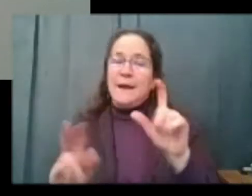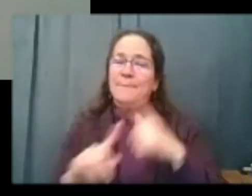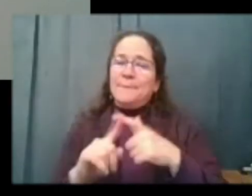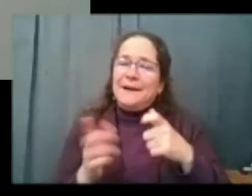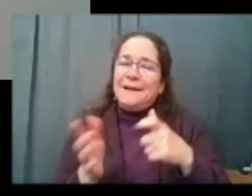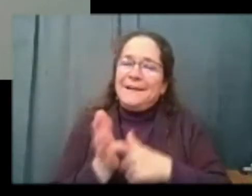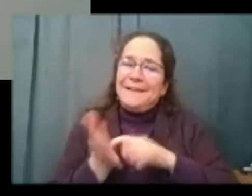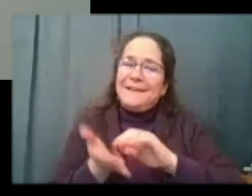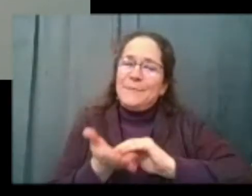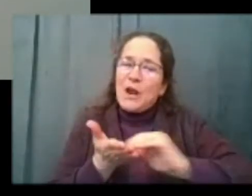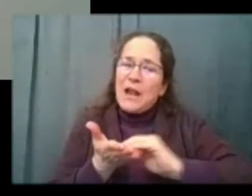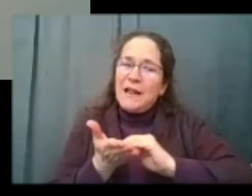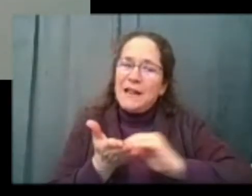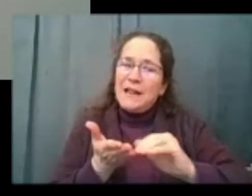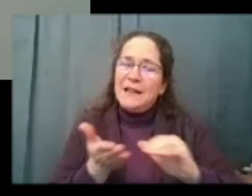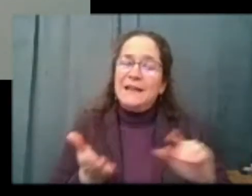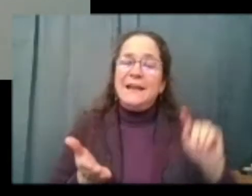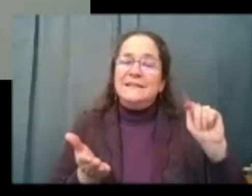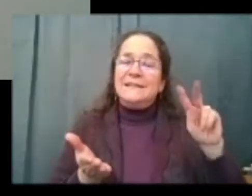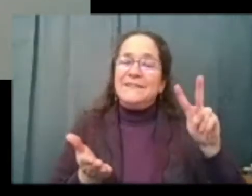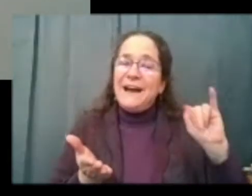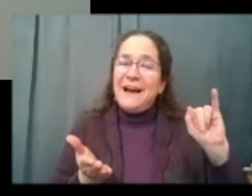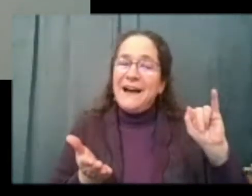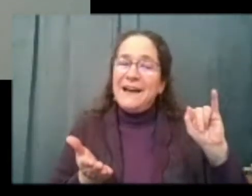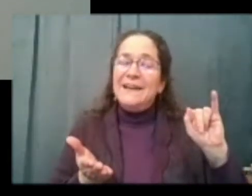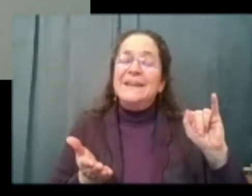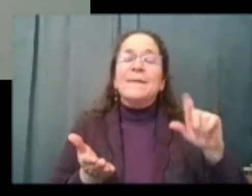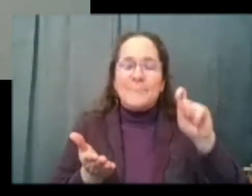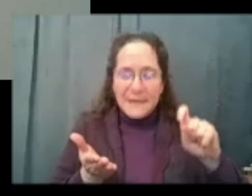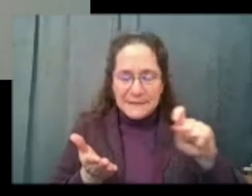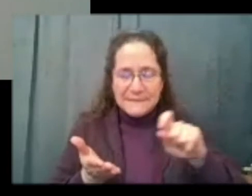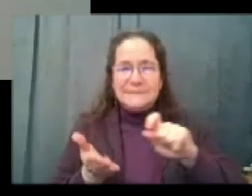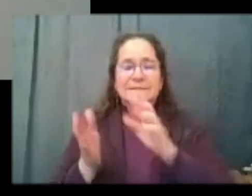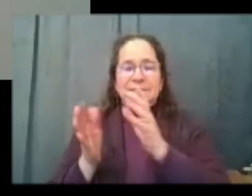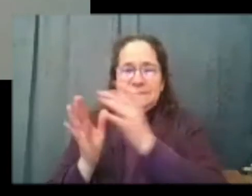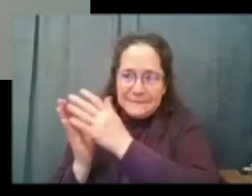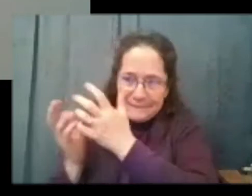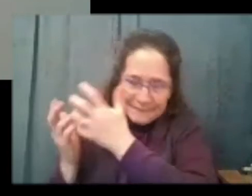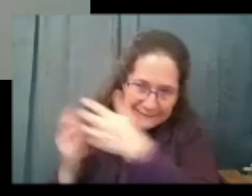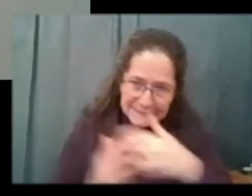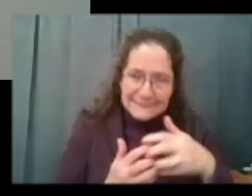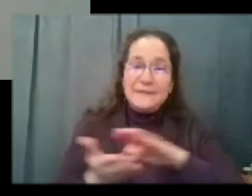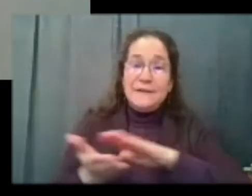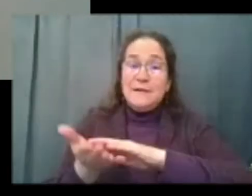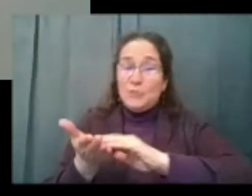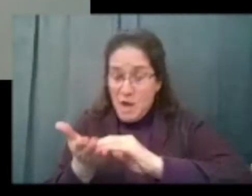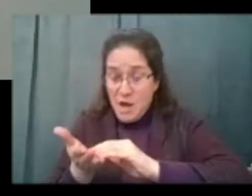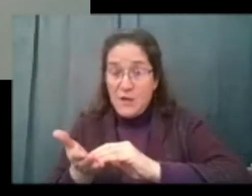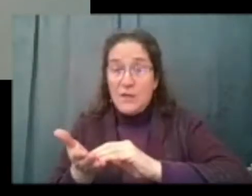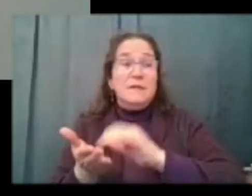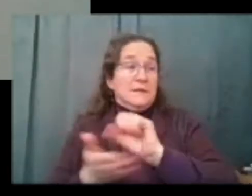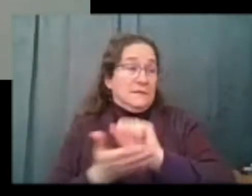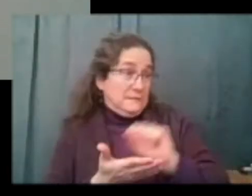has to help coordinate this so that the materials can get to them and get to them on time.